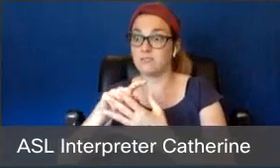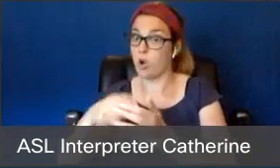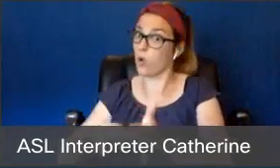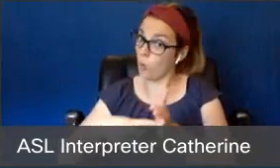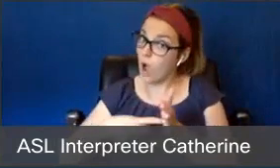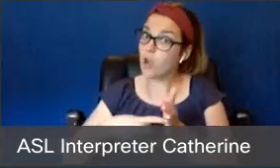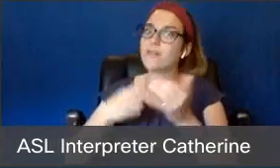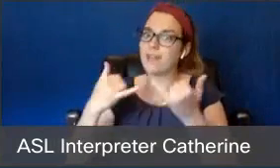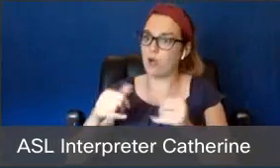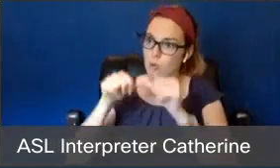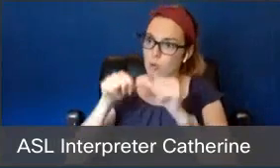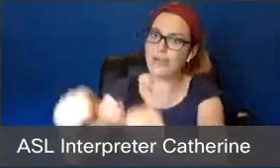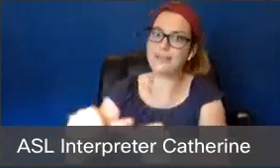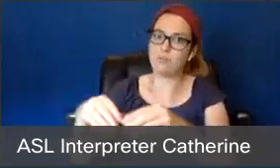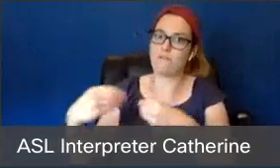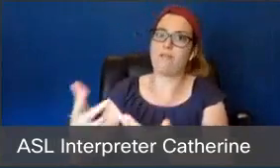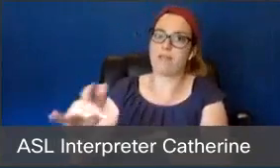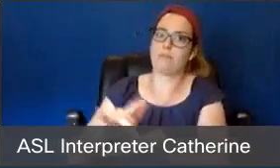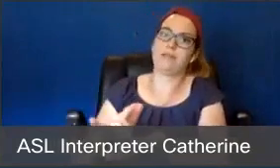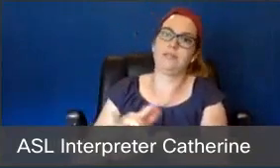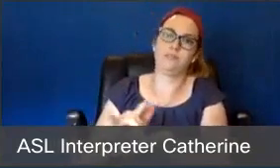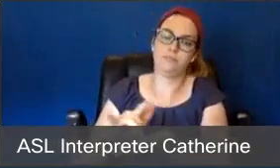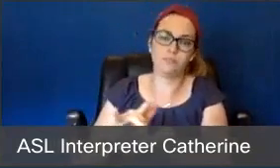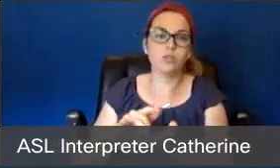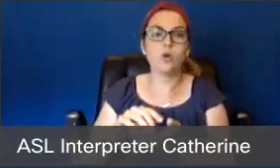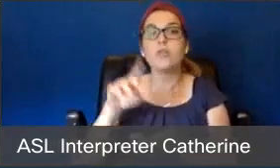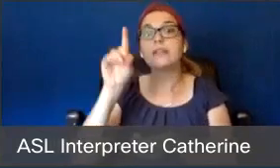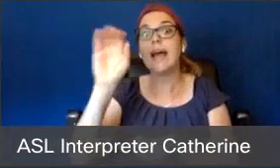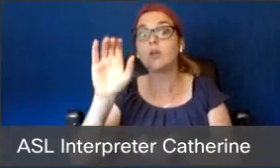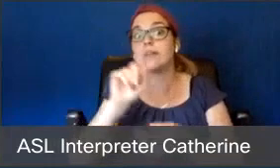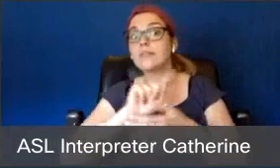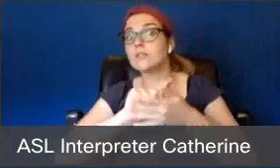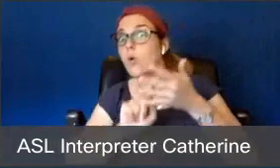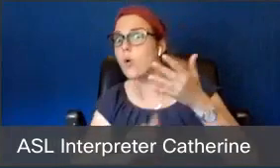at least based on emerging precedent. So these documents are available, they can be downloaded